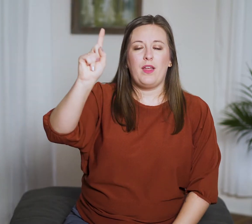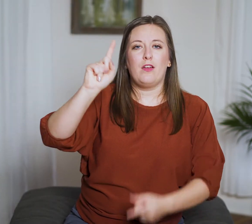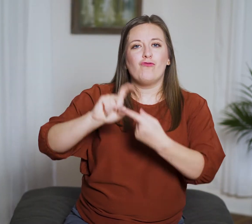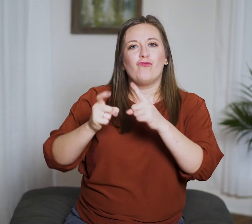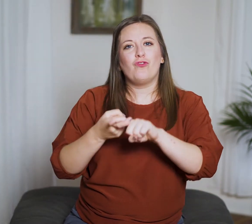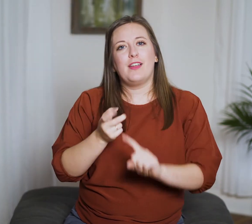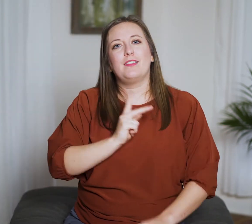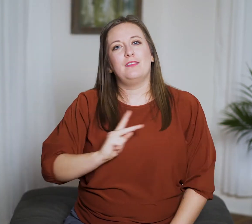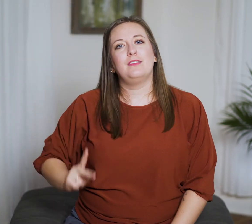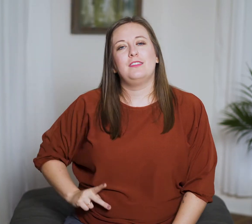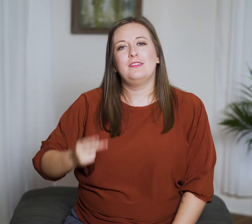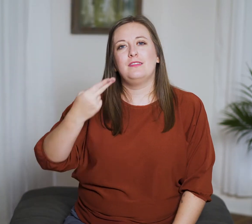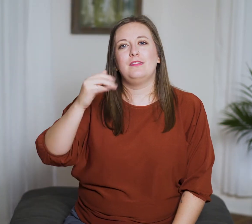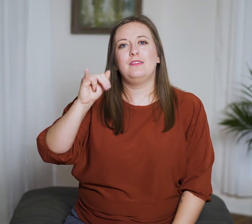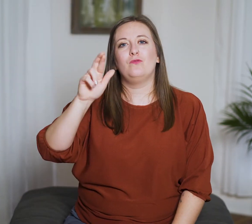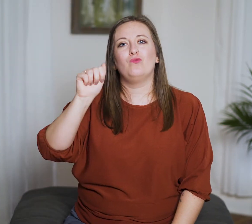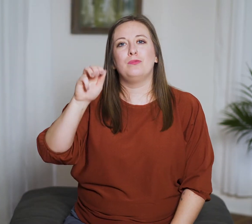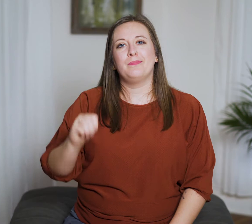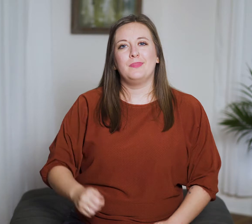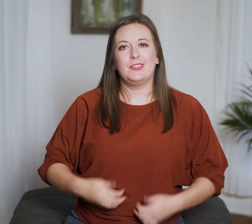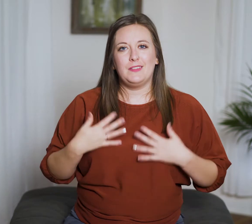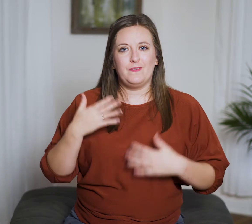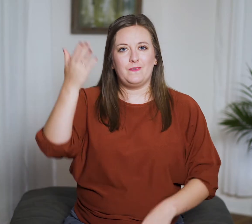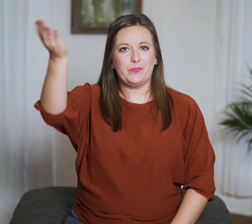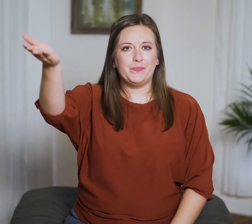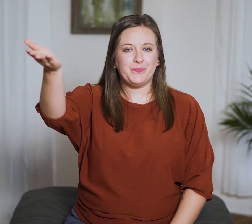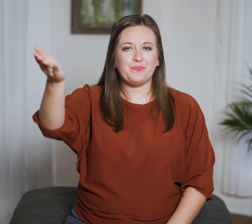where his friend King Hiram lives.